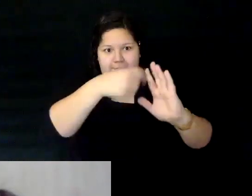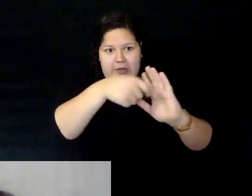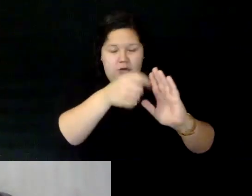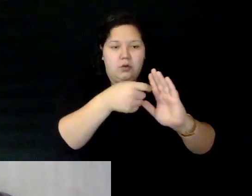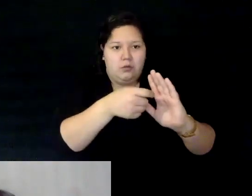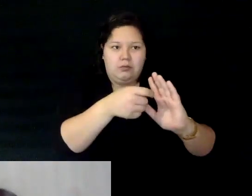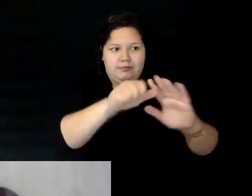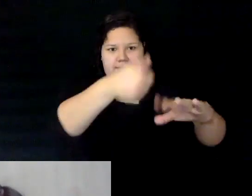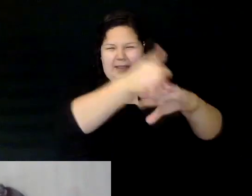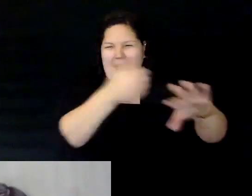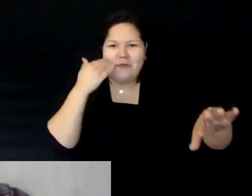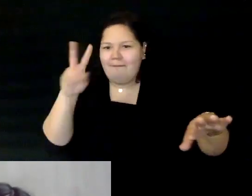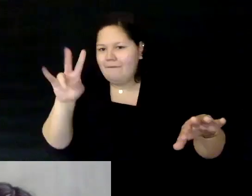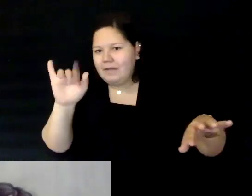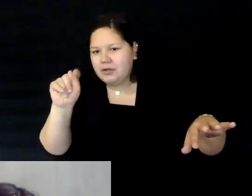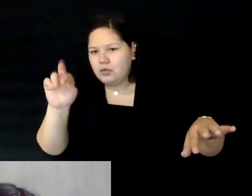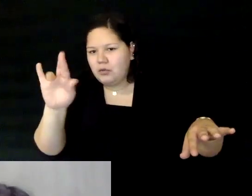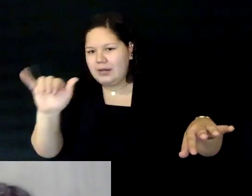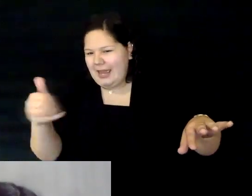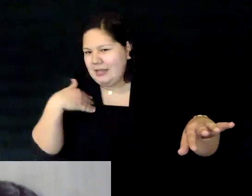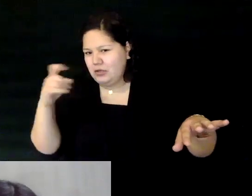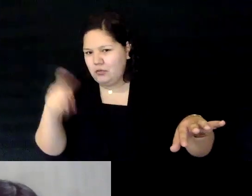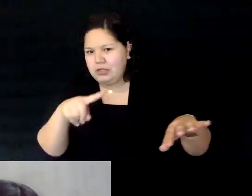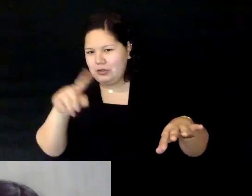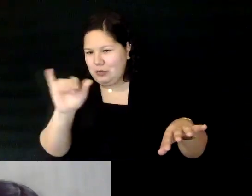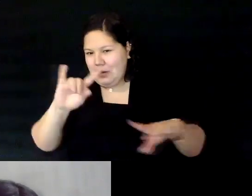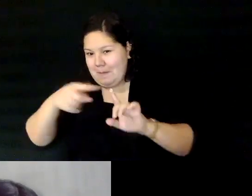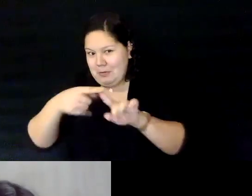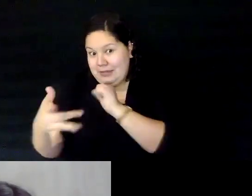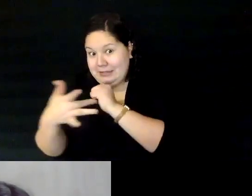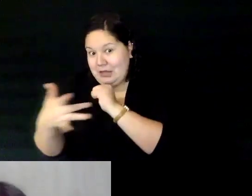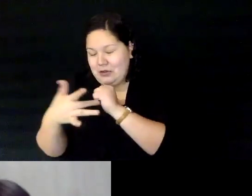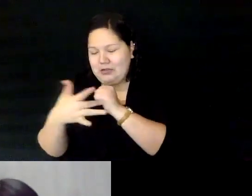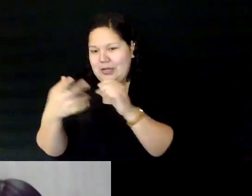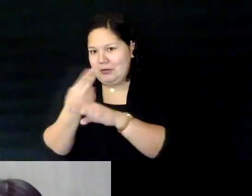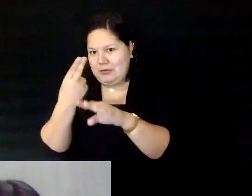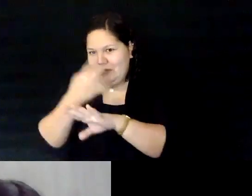as well, about the technology that's being used for the motion tracking. So maybe, is this a